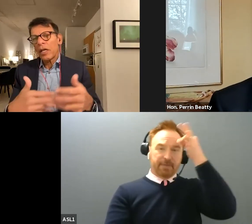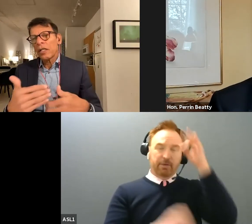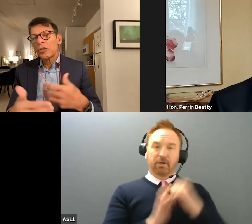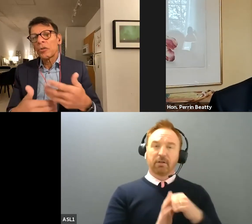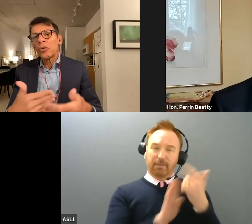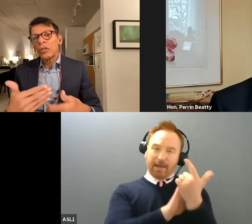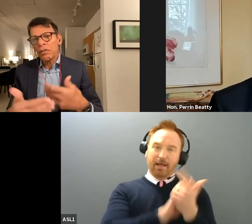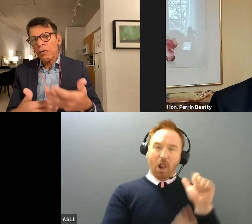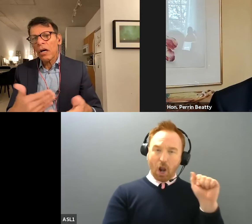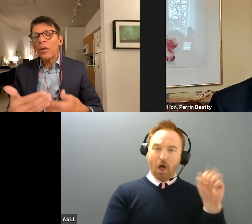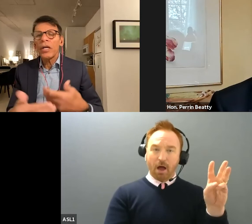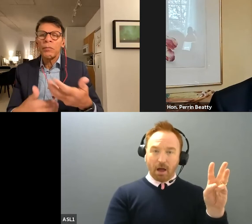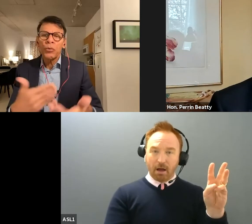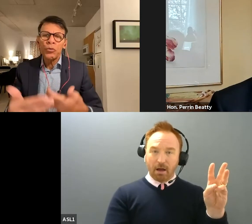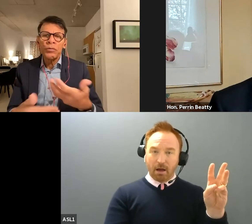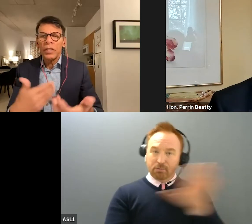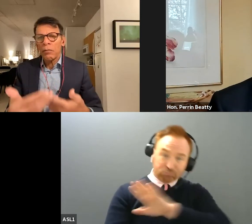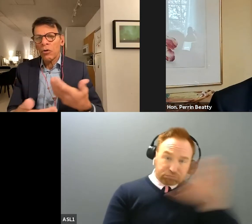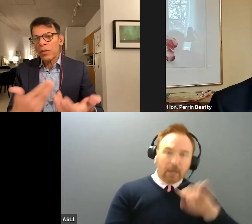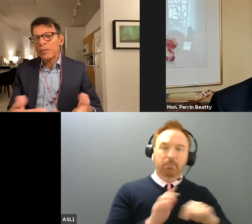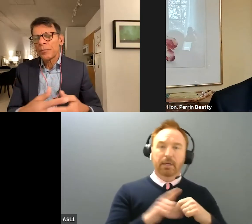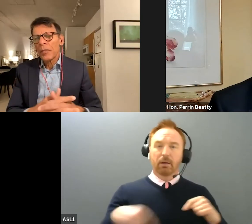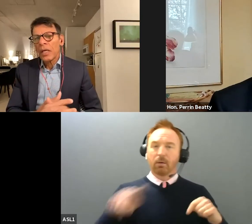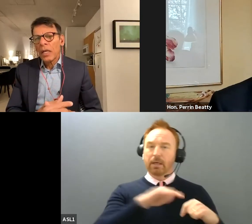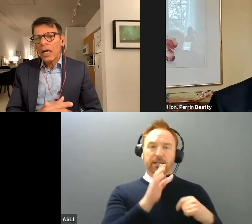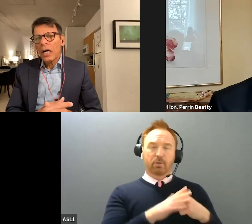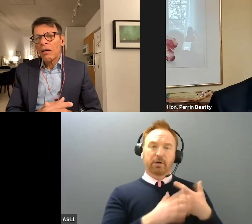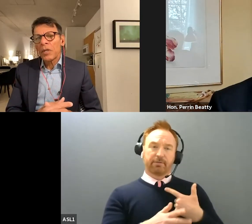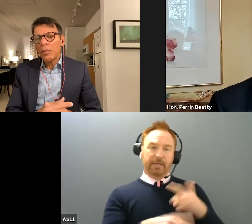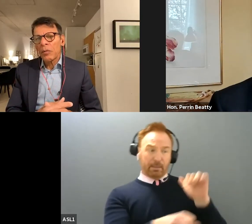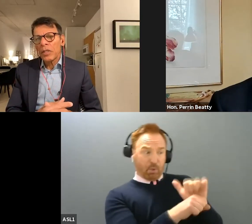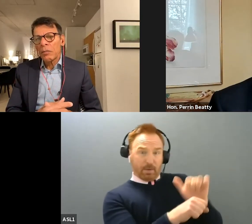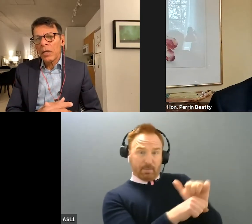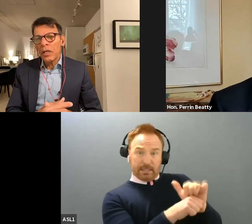it as a tool to figure out how we can improve the employment of people with disabilities?